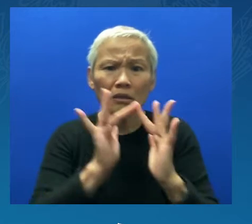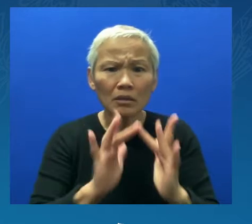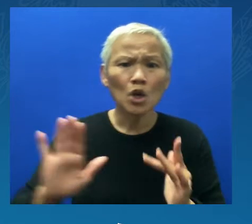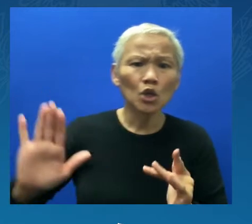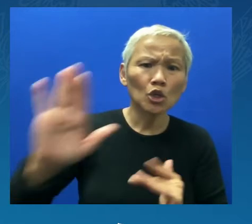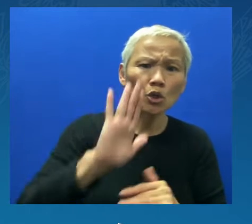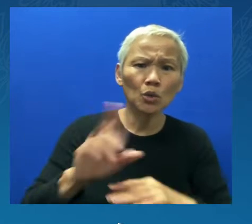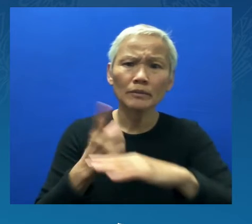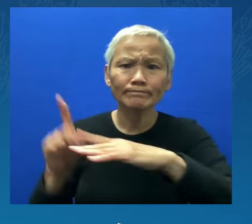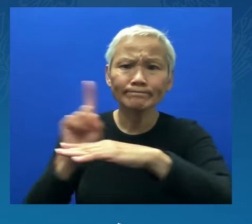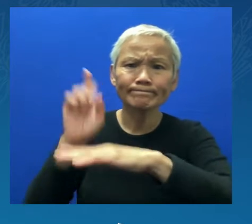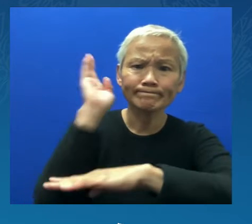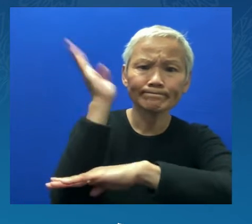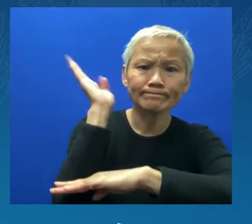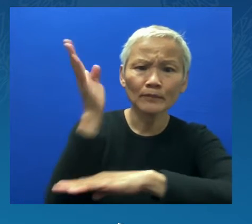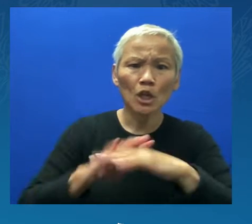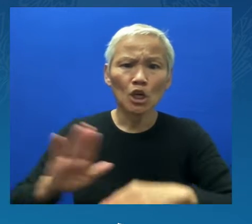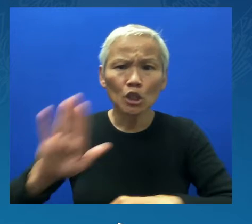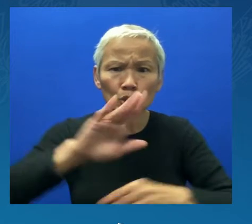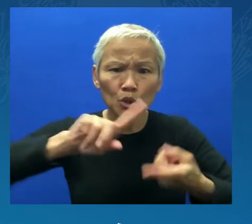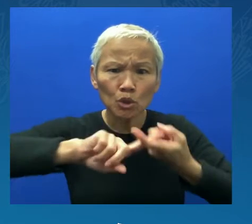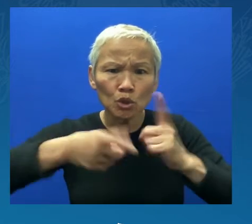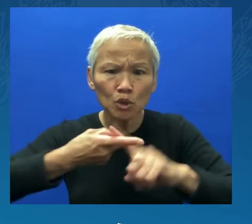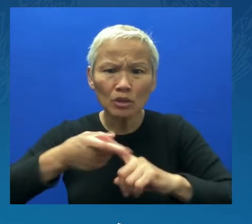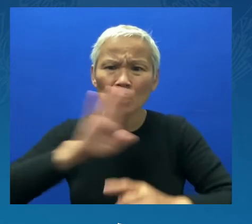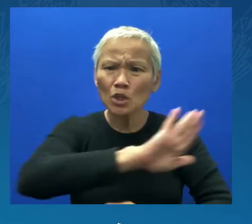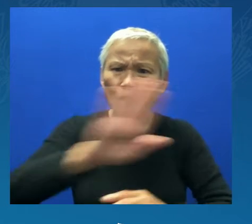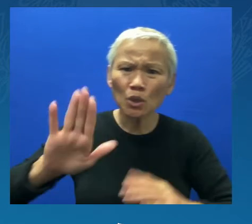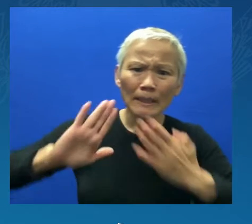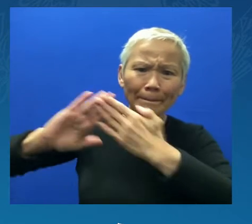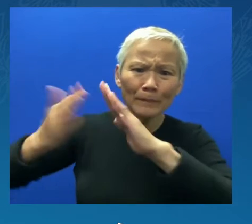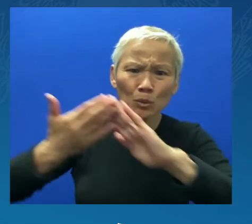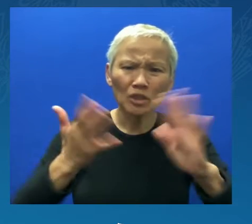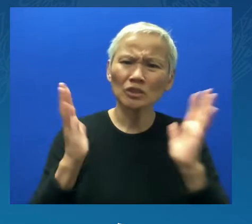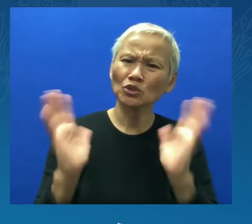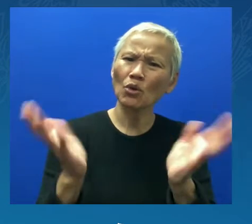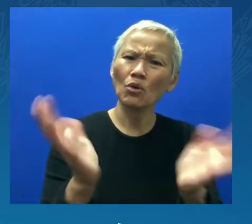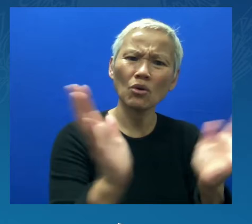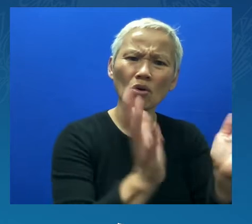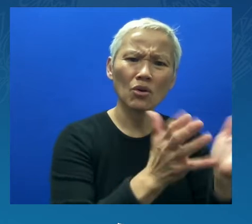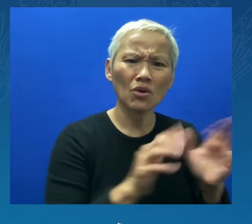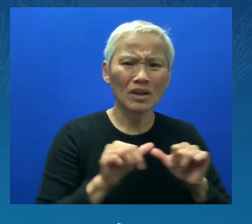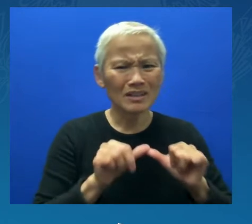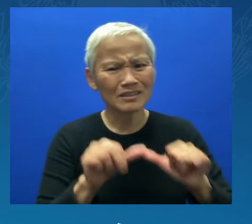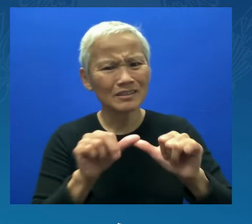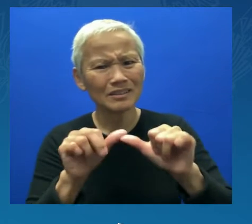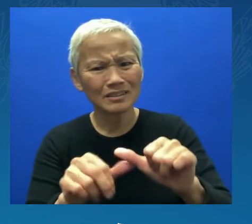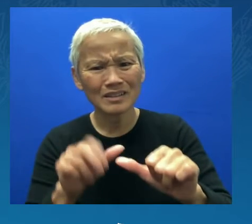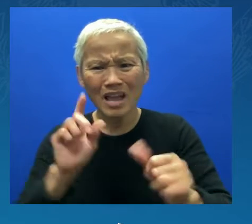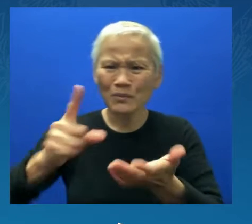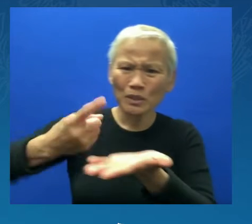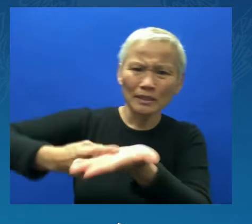and your community to keep and constantly focusing and iterating